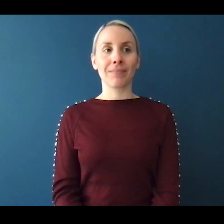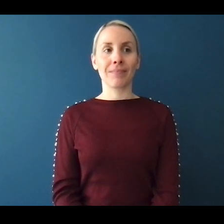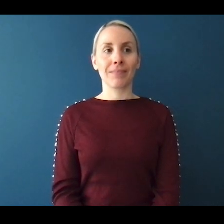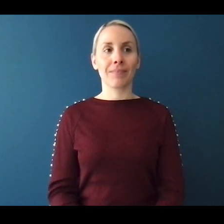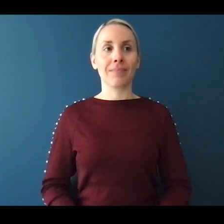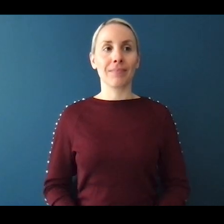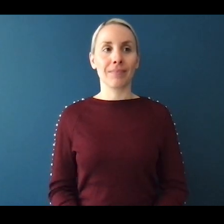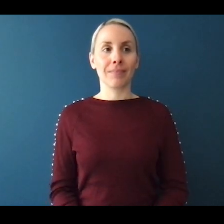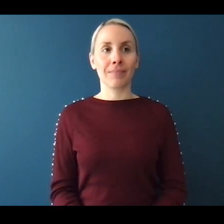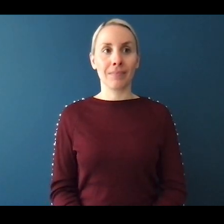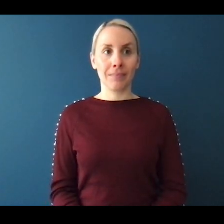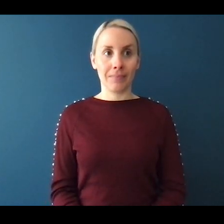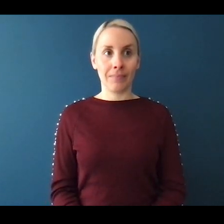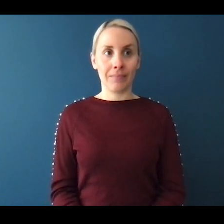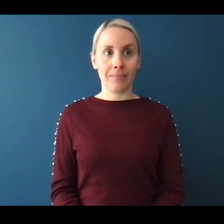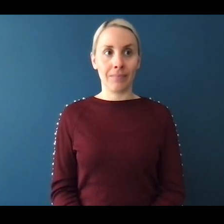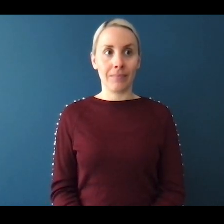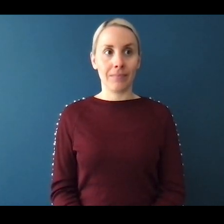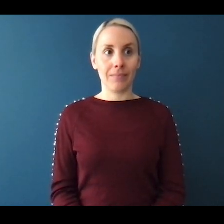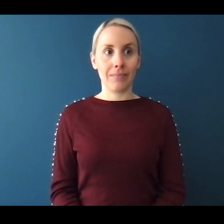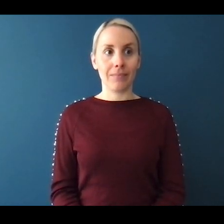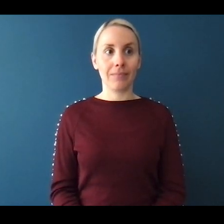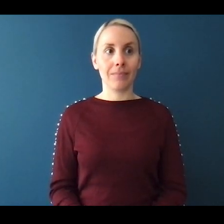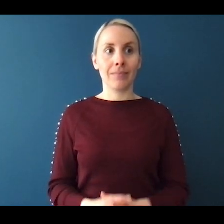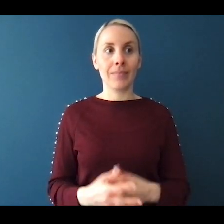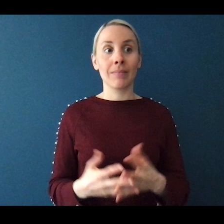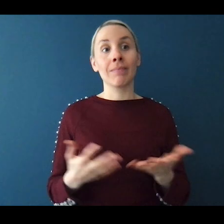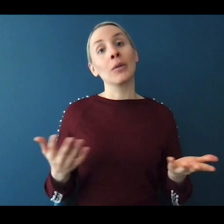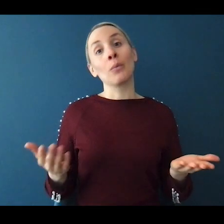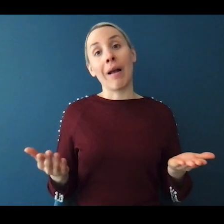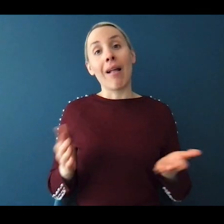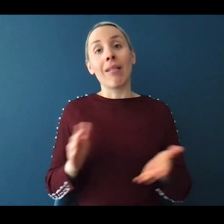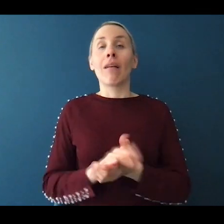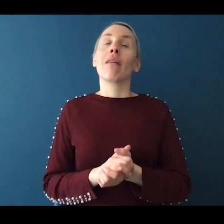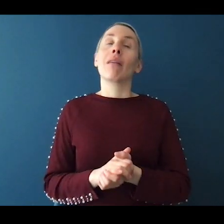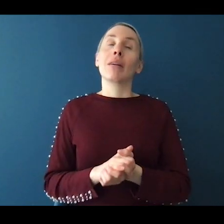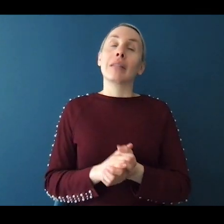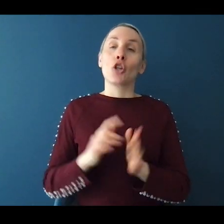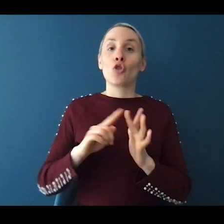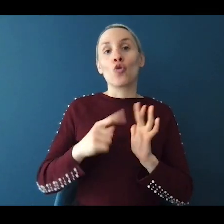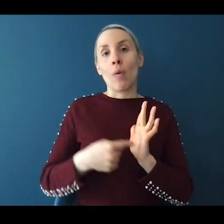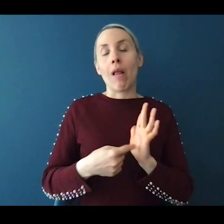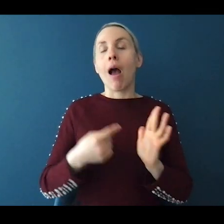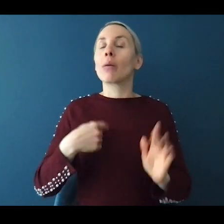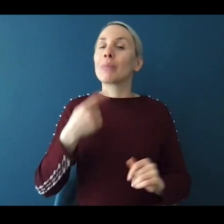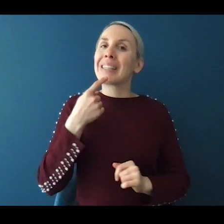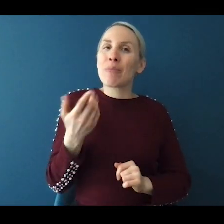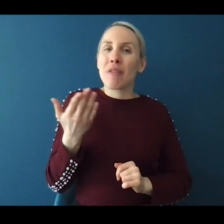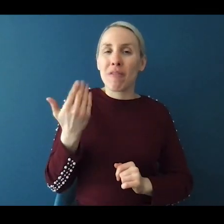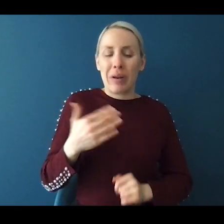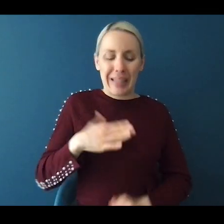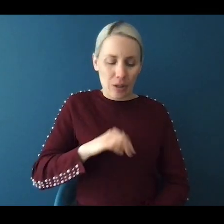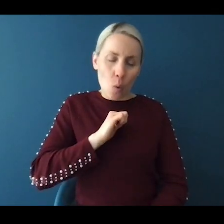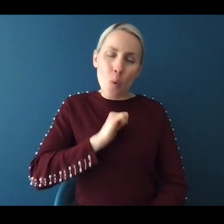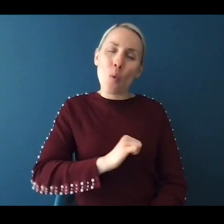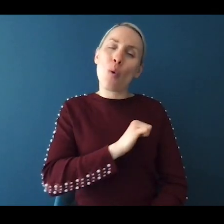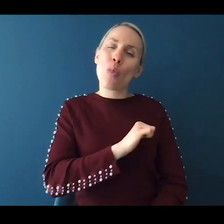mentioned that before is it needs to be authentic and maybe what we can rule out because it's